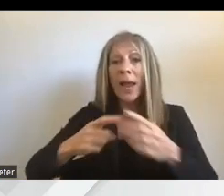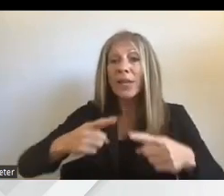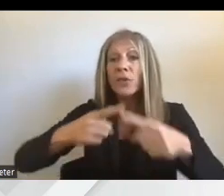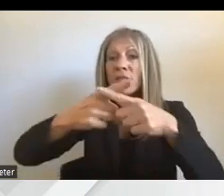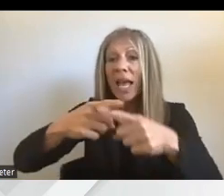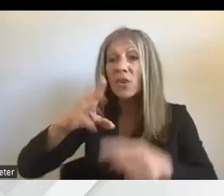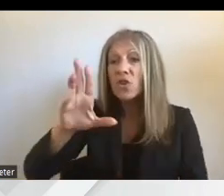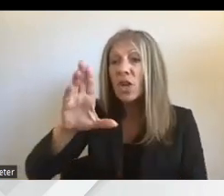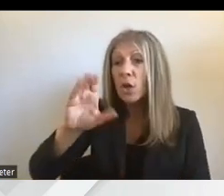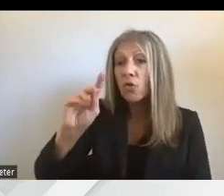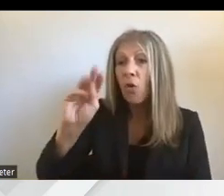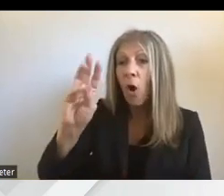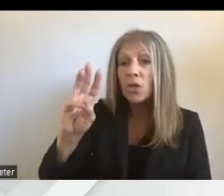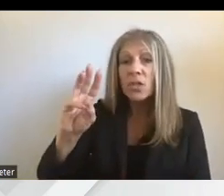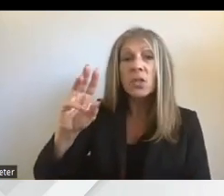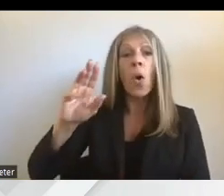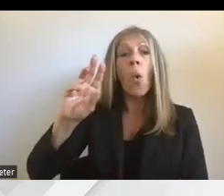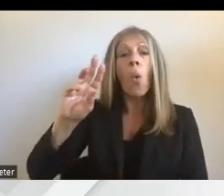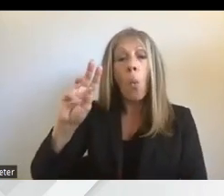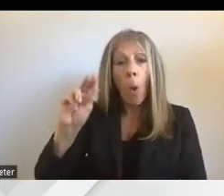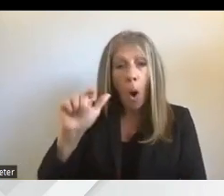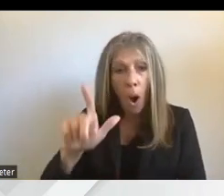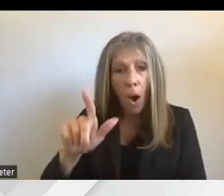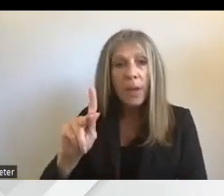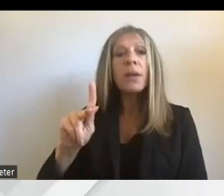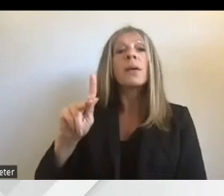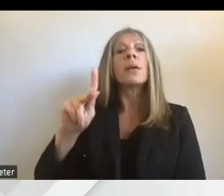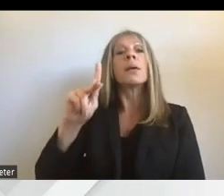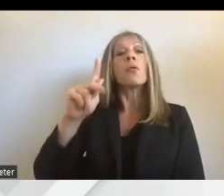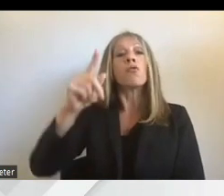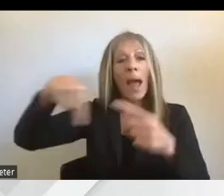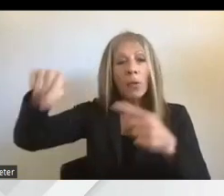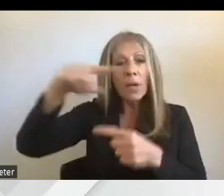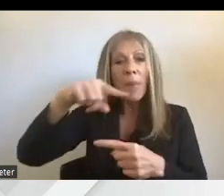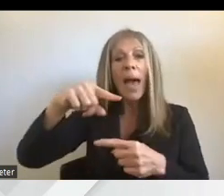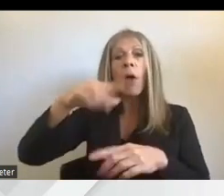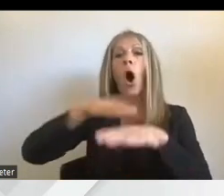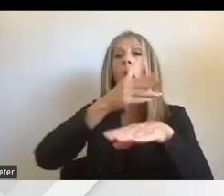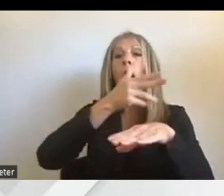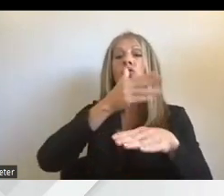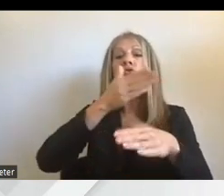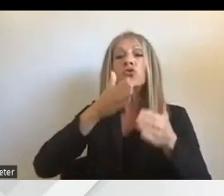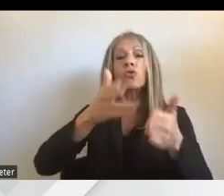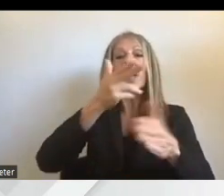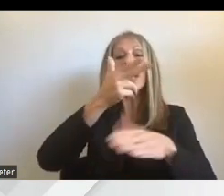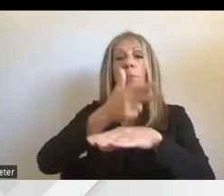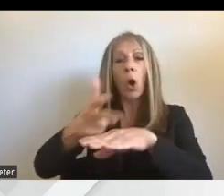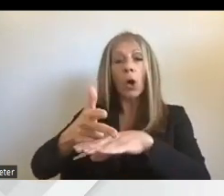crosswalks, mid-block, and roundabout crosswalks, on-street parking, and passenger loading zones.